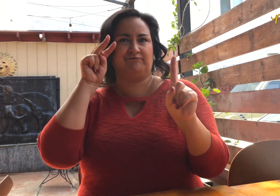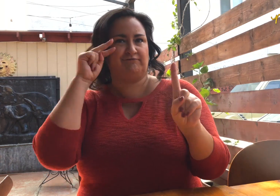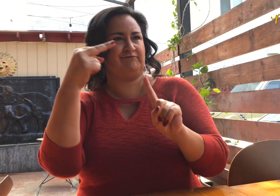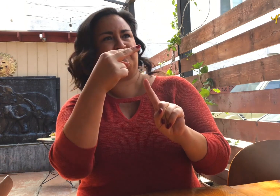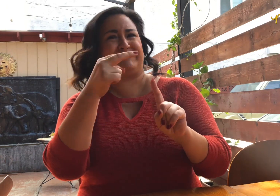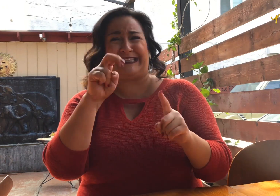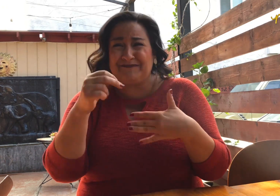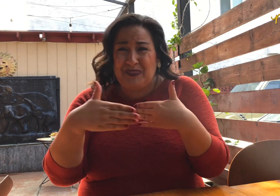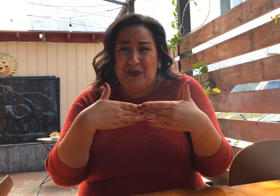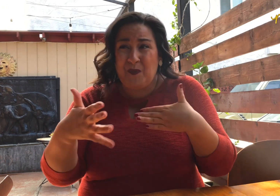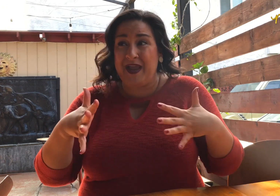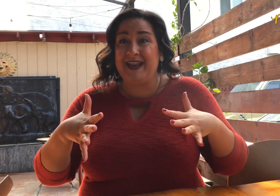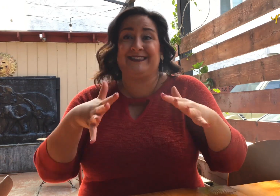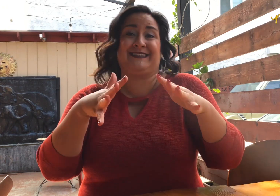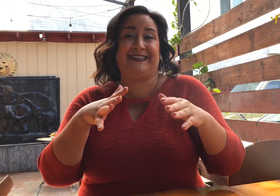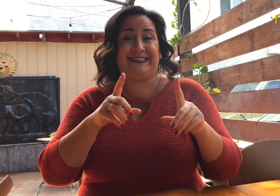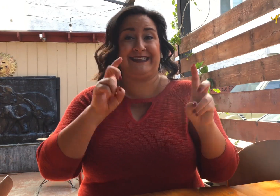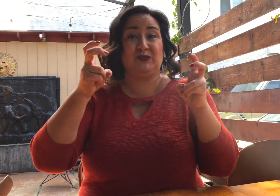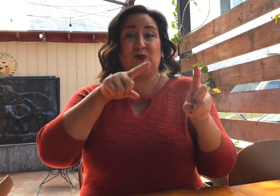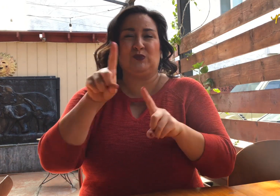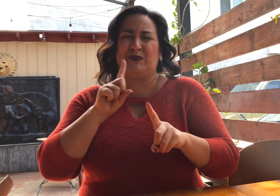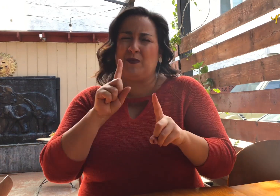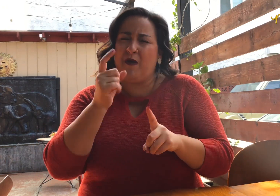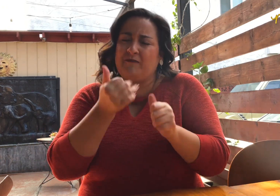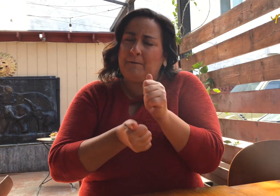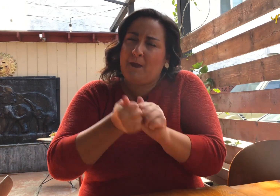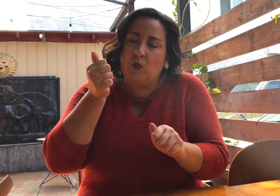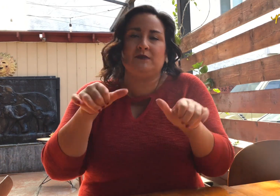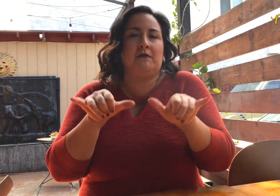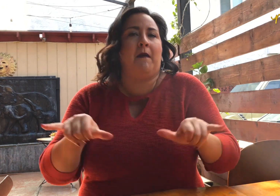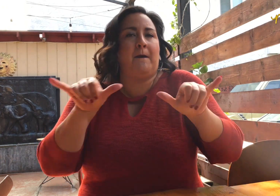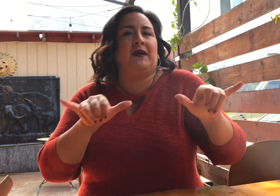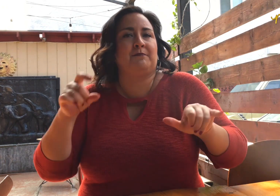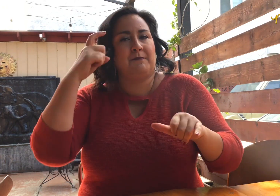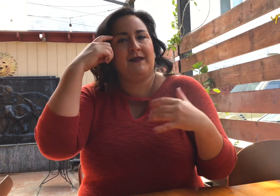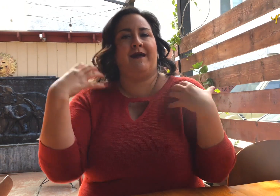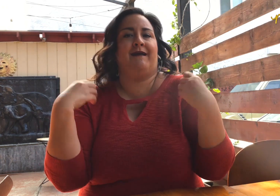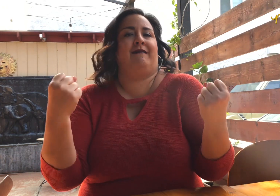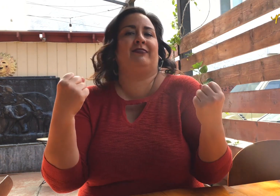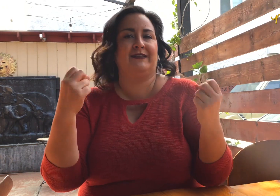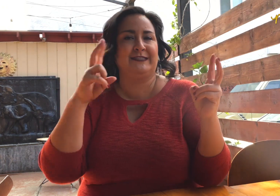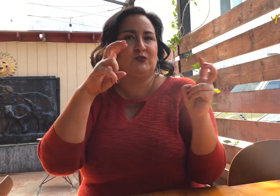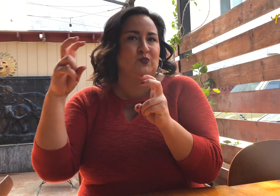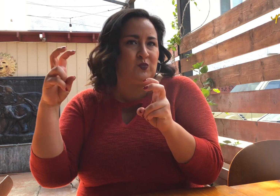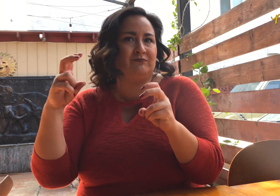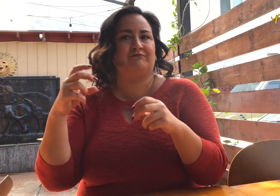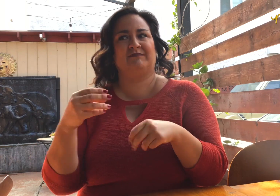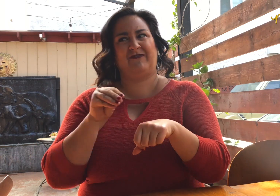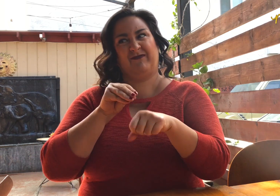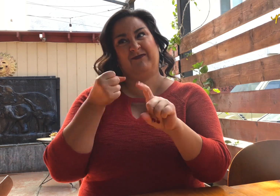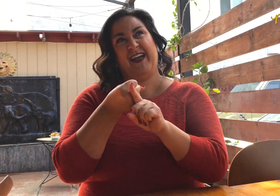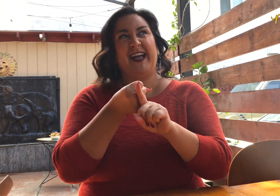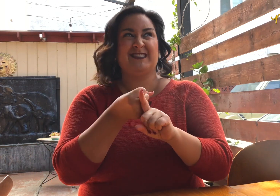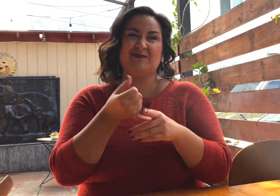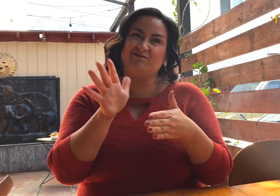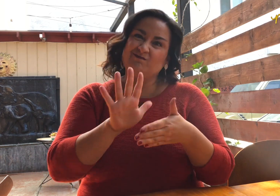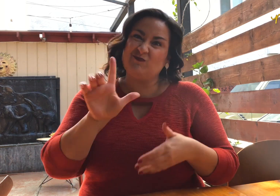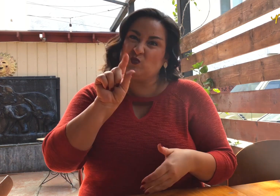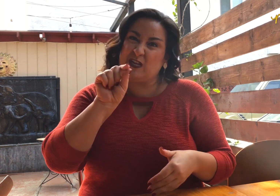even though anxiety disorders are the most common mental illness in the U.S.,